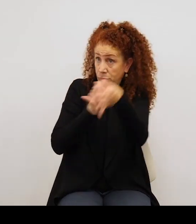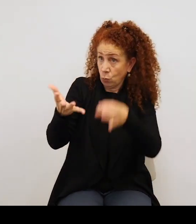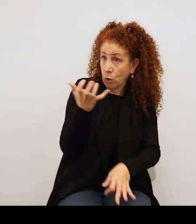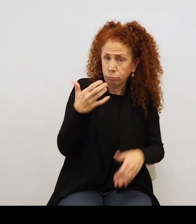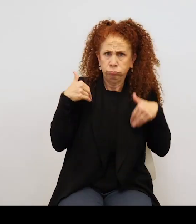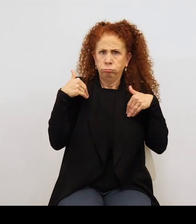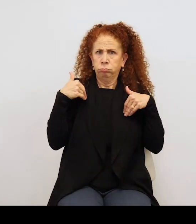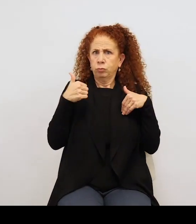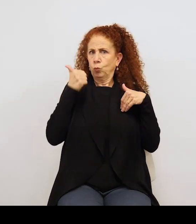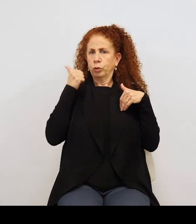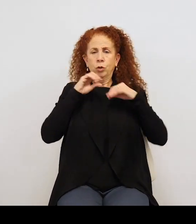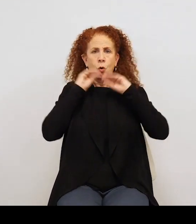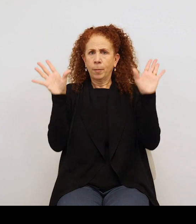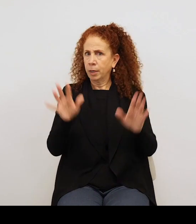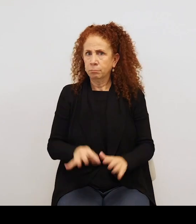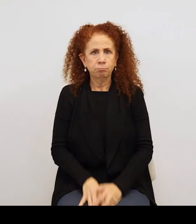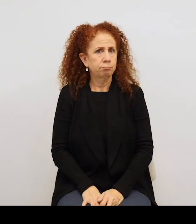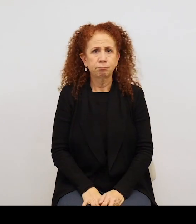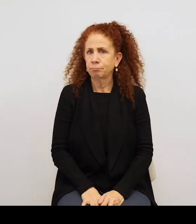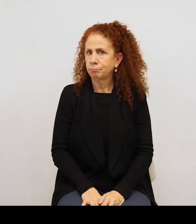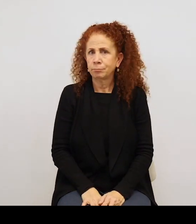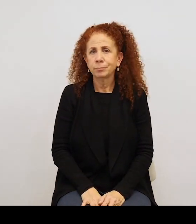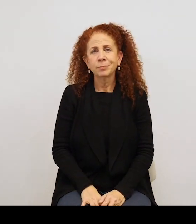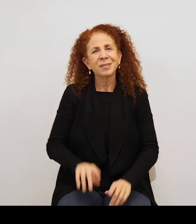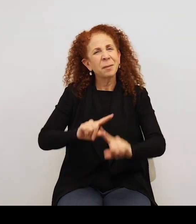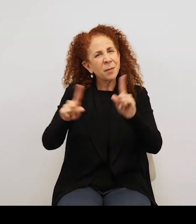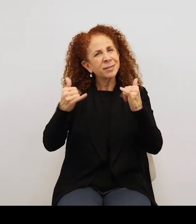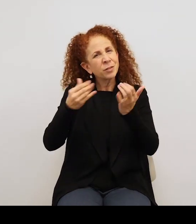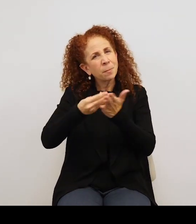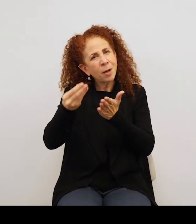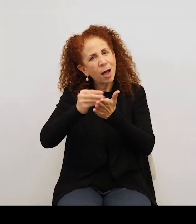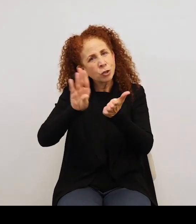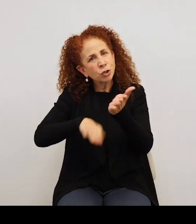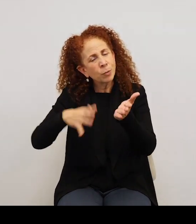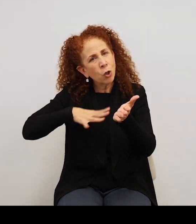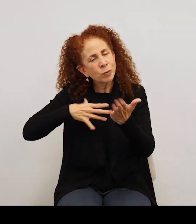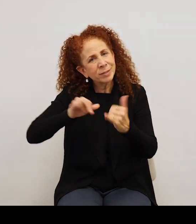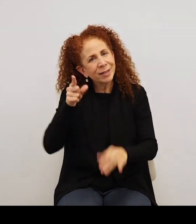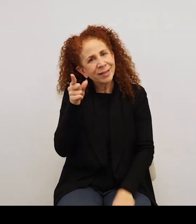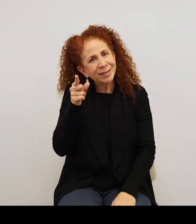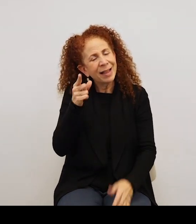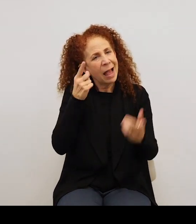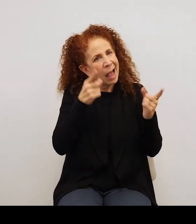And nobody would do it. But people are buying the clothes, right? And this is happening elsewhere.